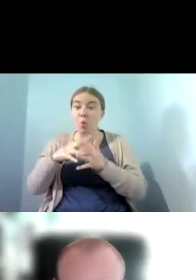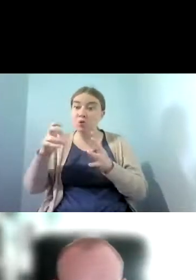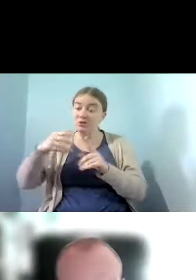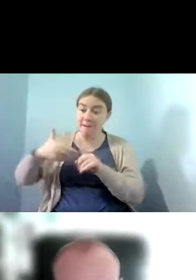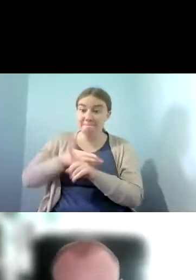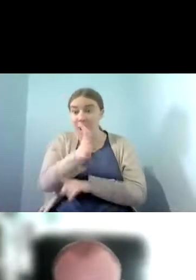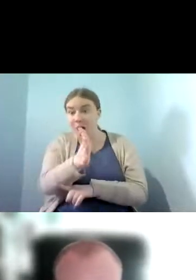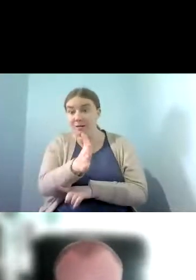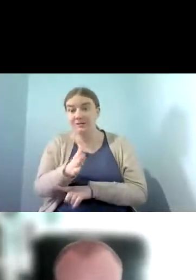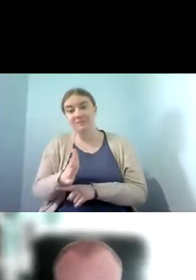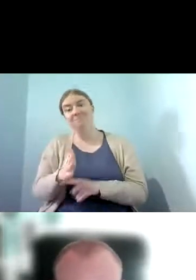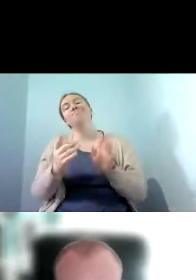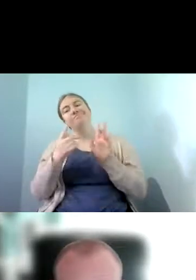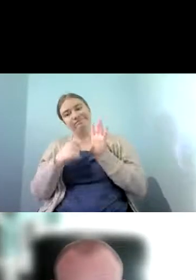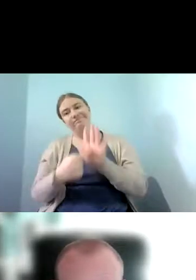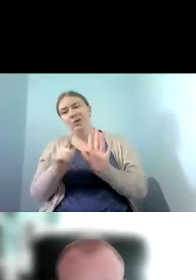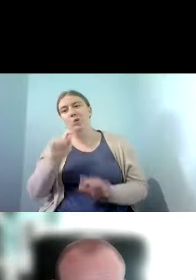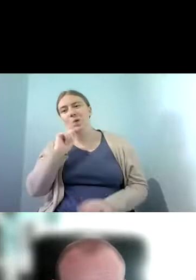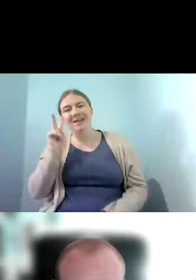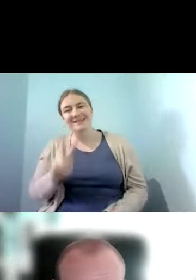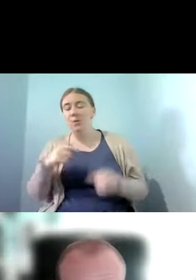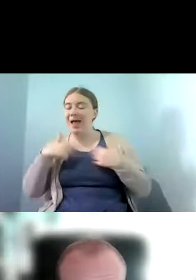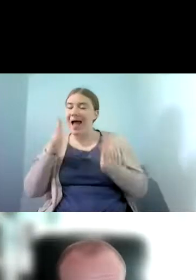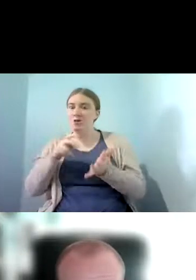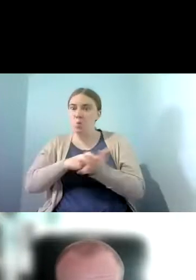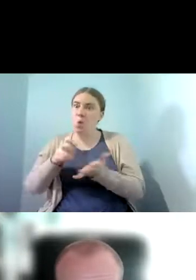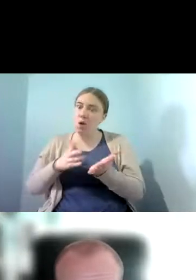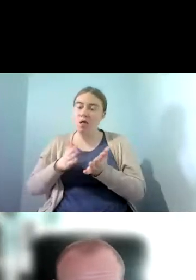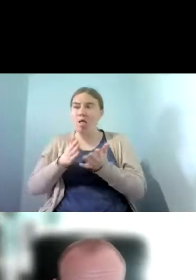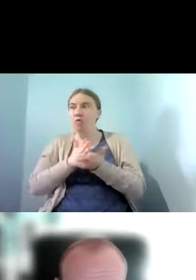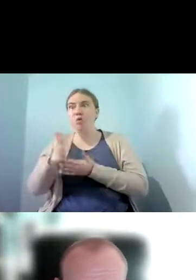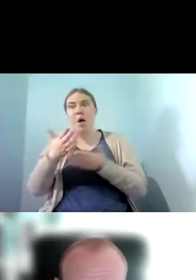needed to cross the public footpath to get to the works area and at the start of lockdown